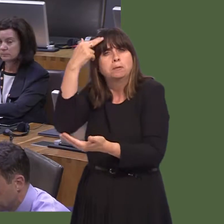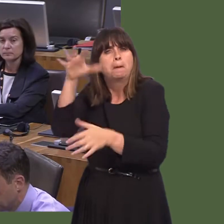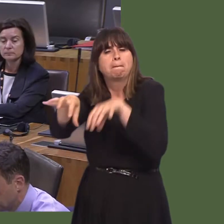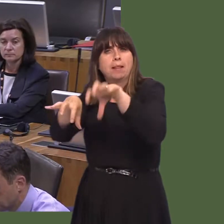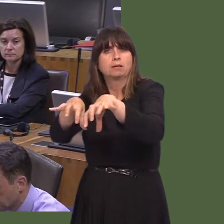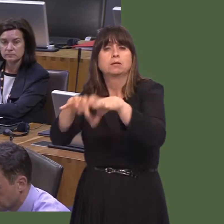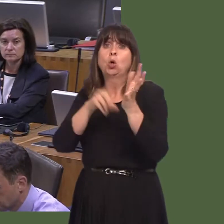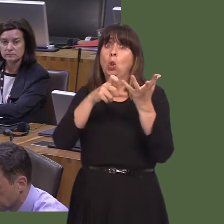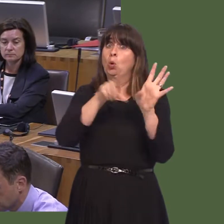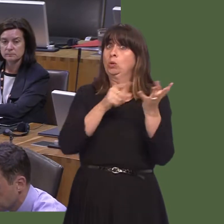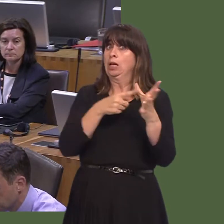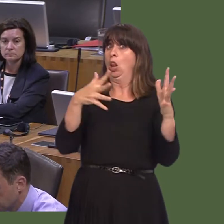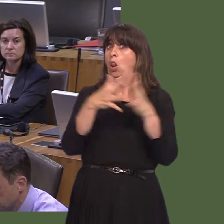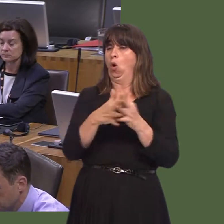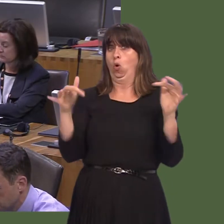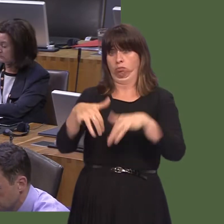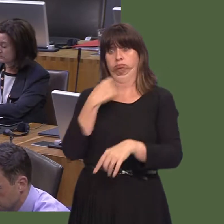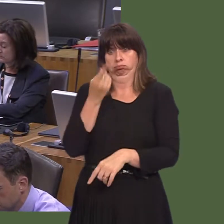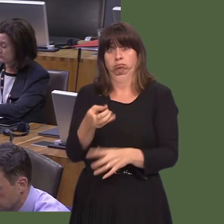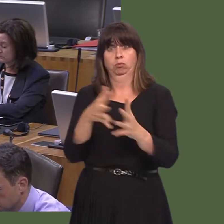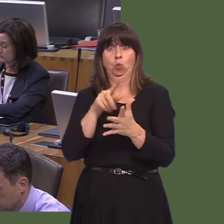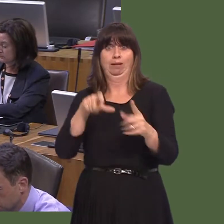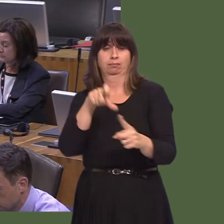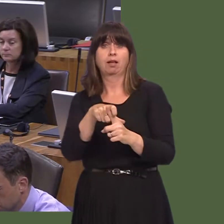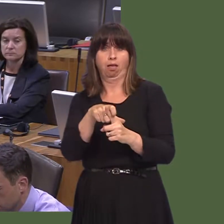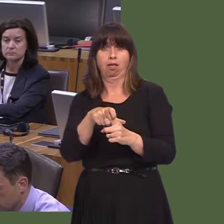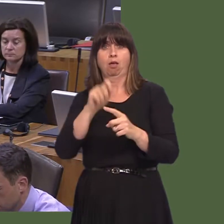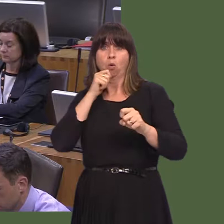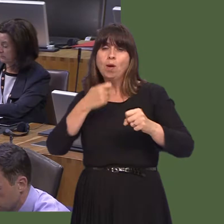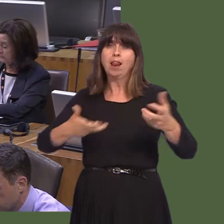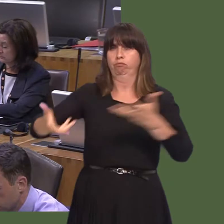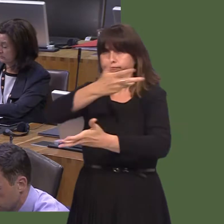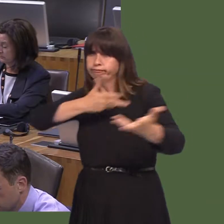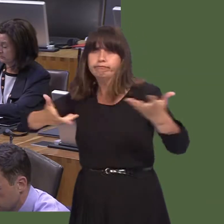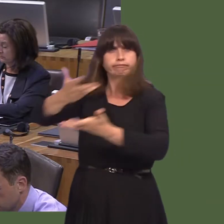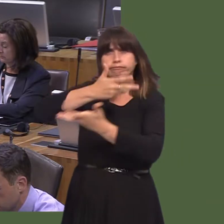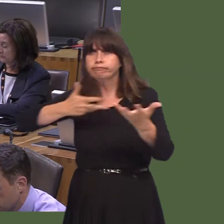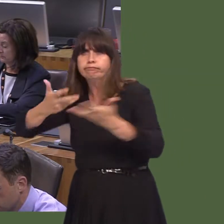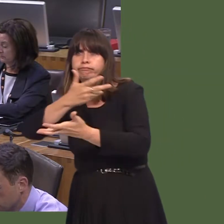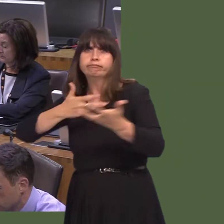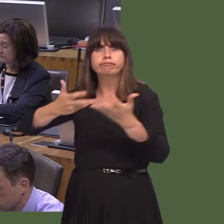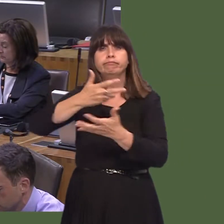the Lucy's law event on Wednesday, and I'm sure this will help to inform those discussions with her.